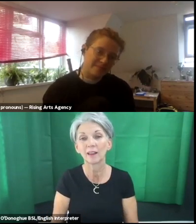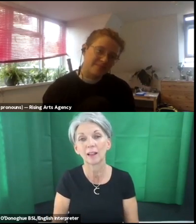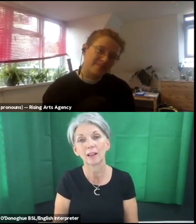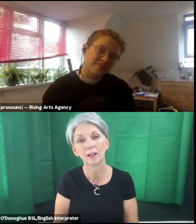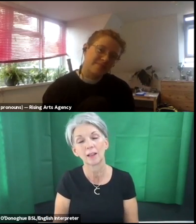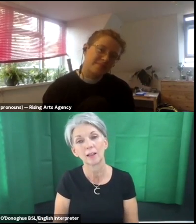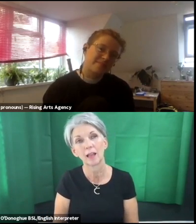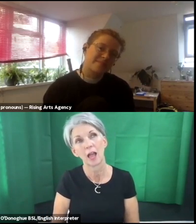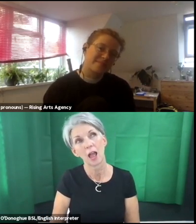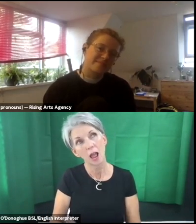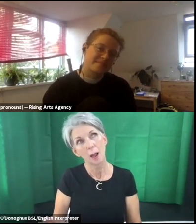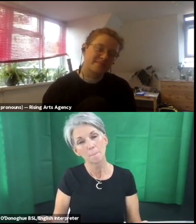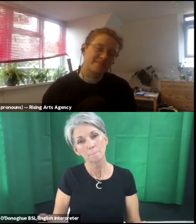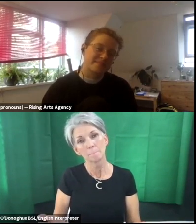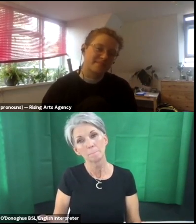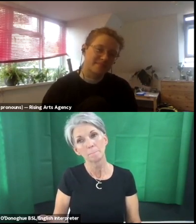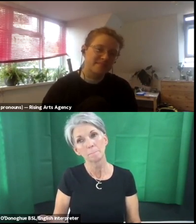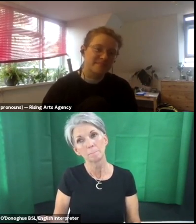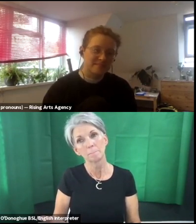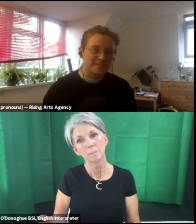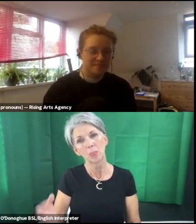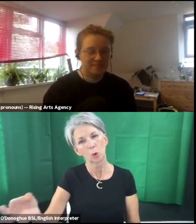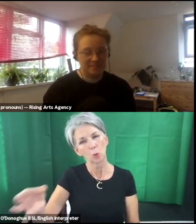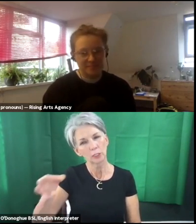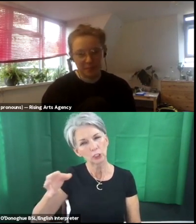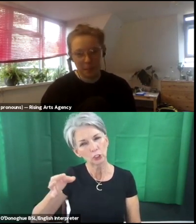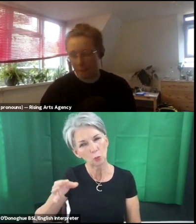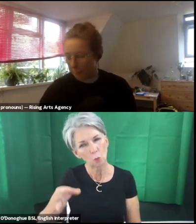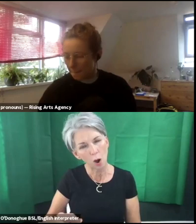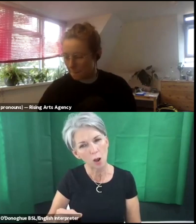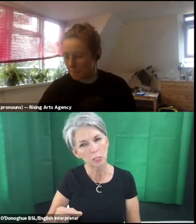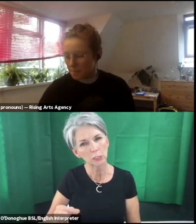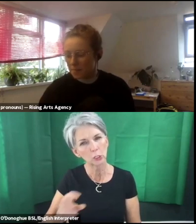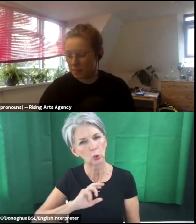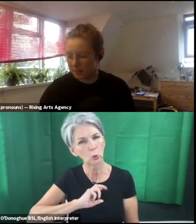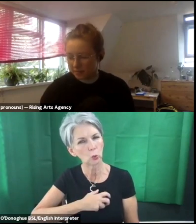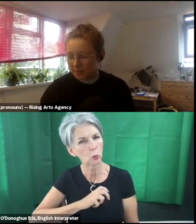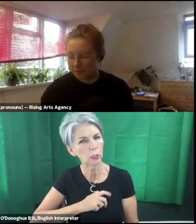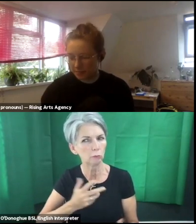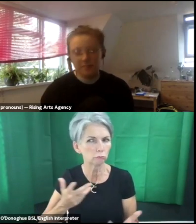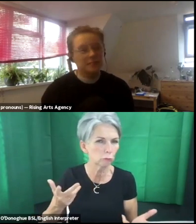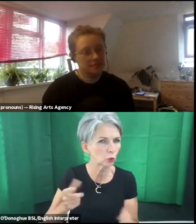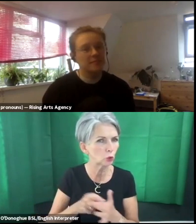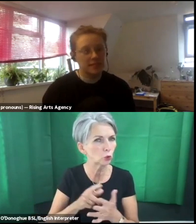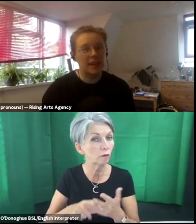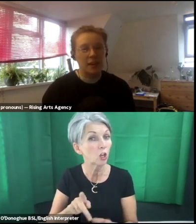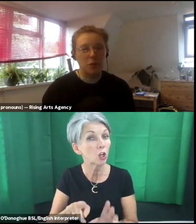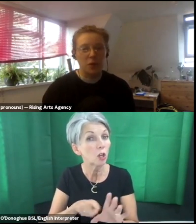I think. So the question was what can unions do for young people? Yeah.